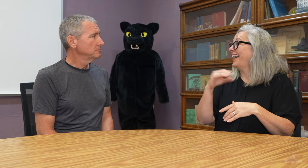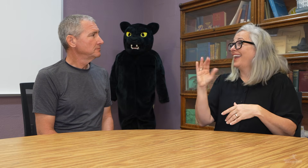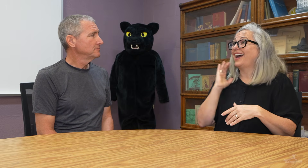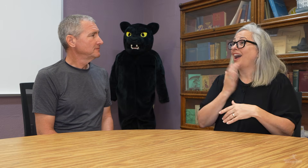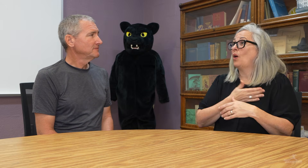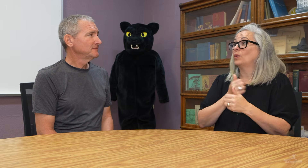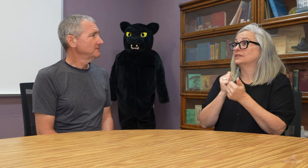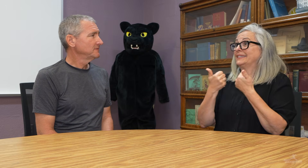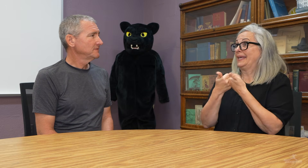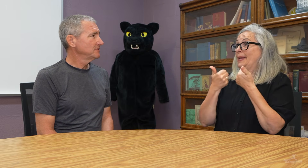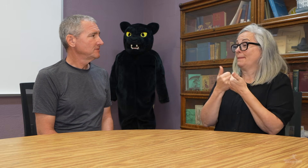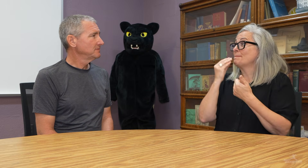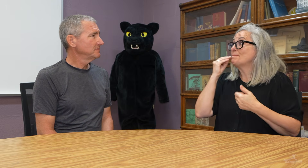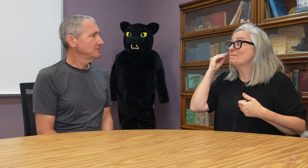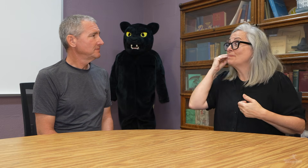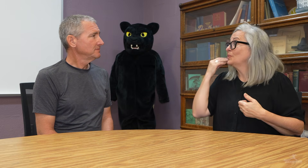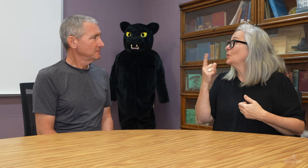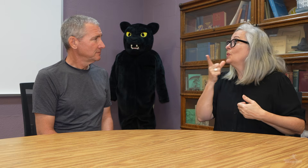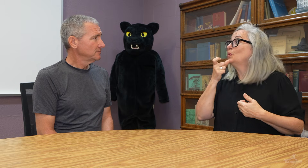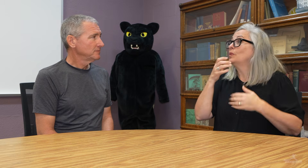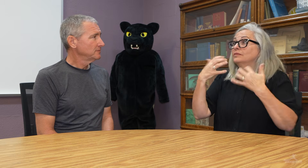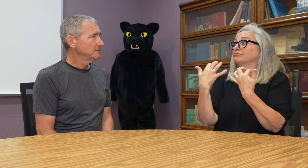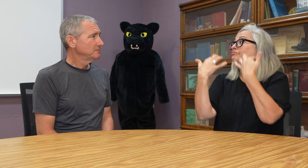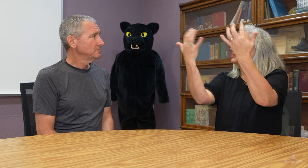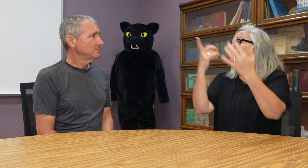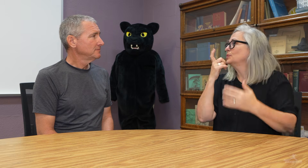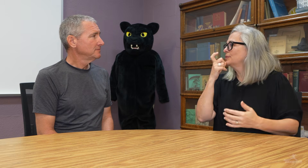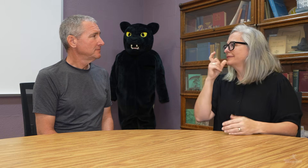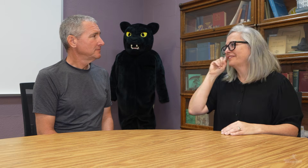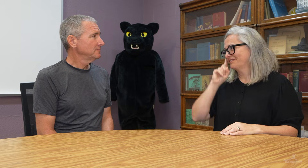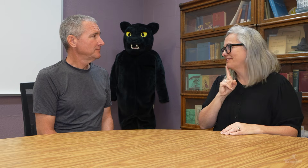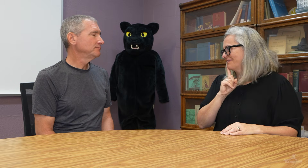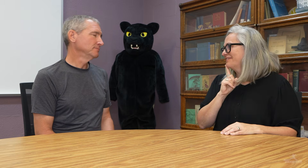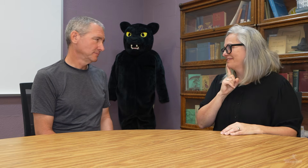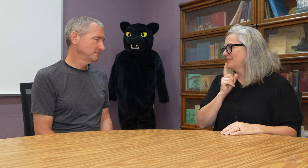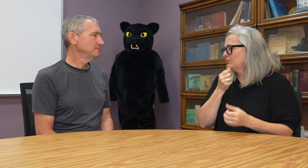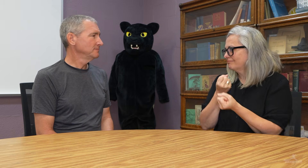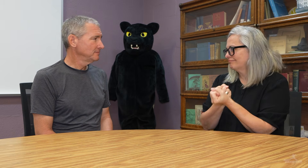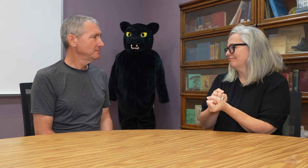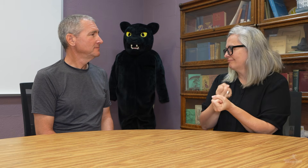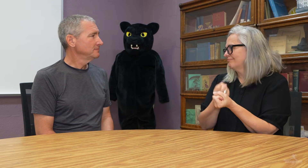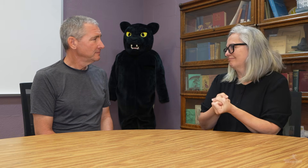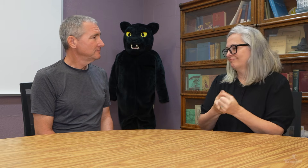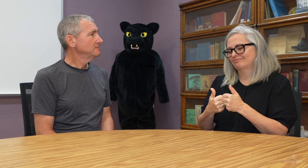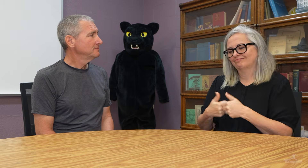And at our sports games, the fans are mostly deaf community members.